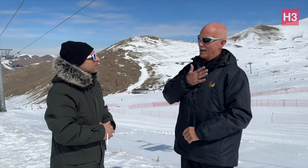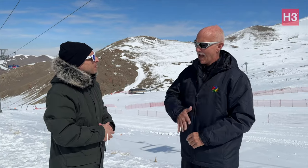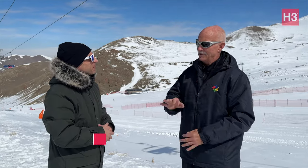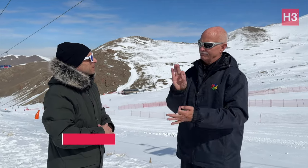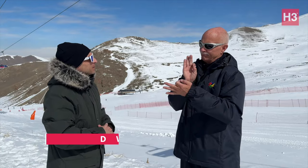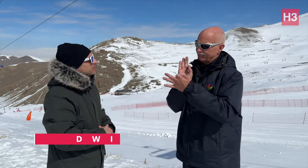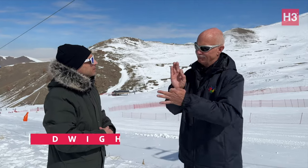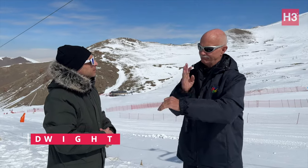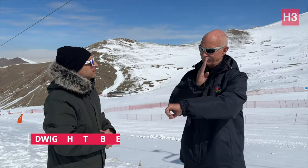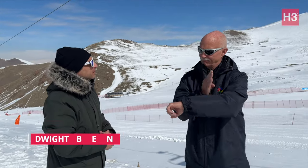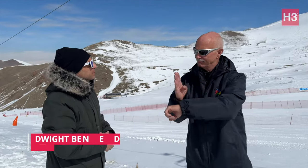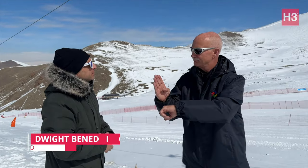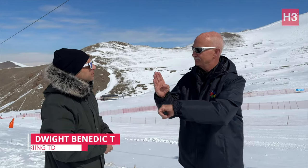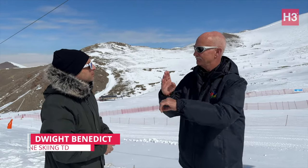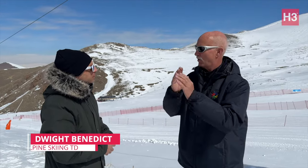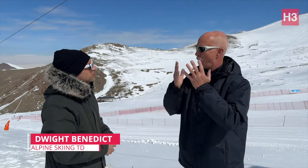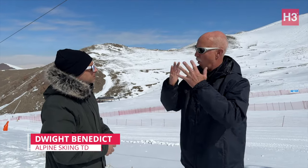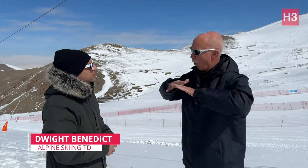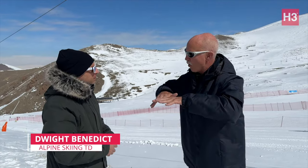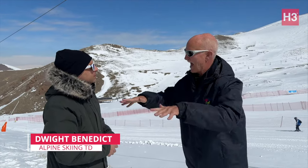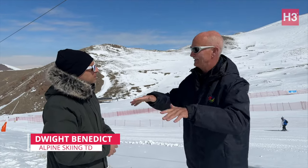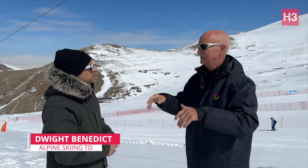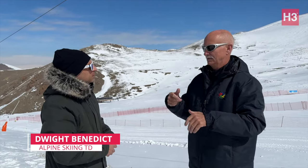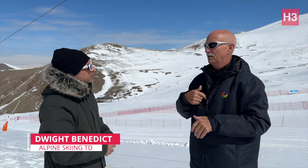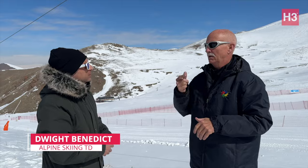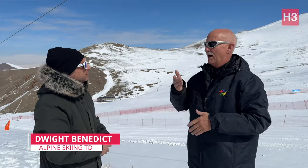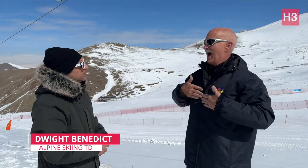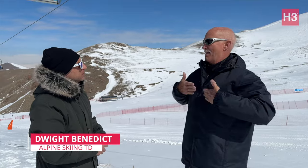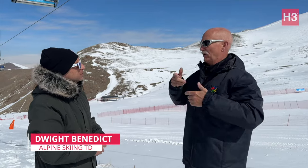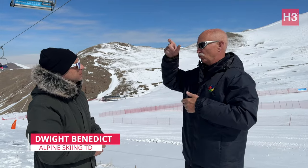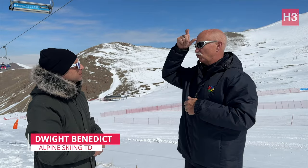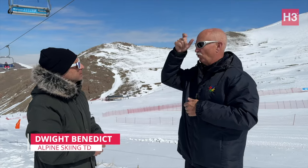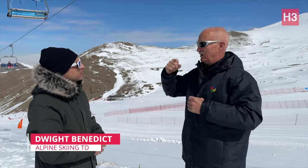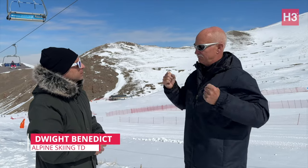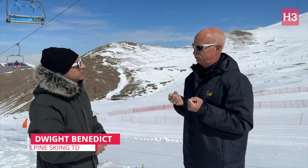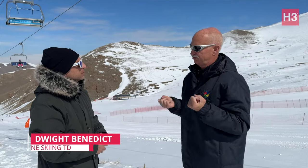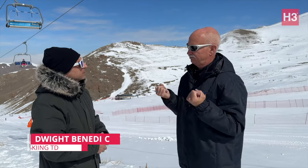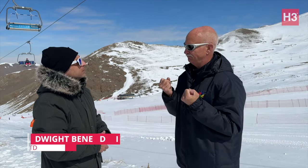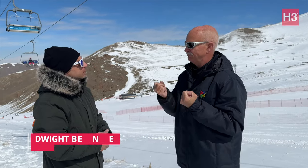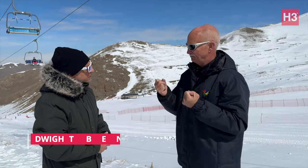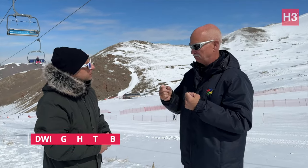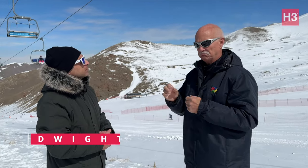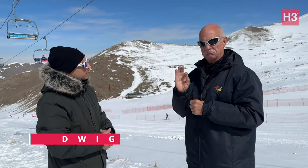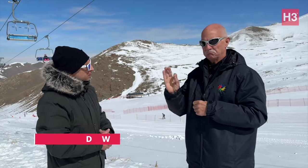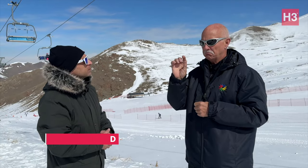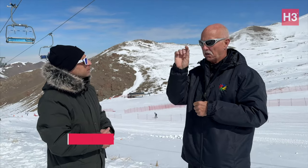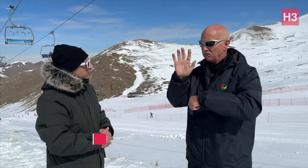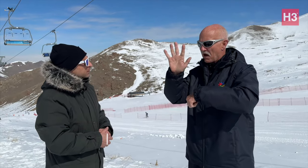[Dwight]: I love everything to be organized and timely. I'm happy with the host, Türkiye, who has been assertive with their